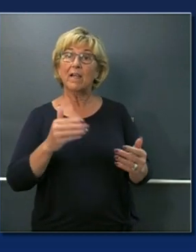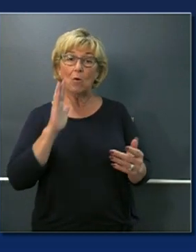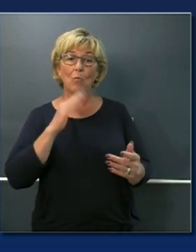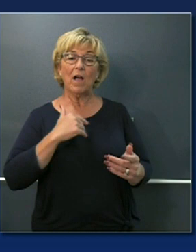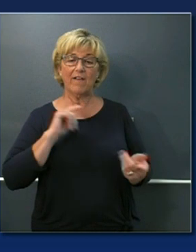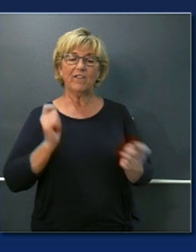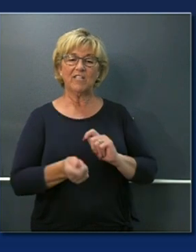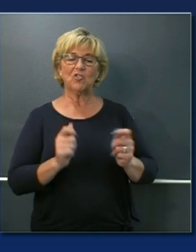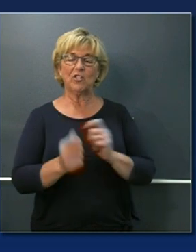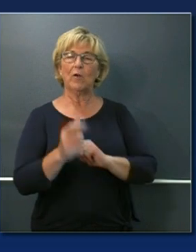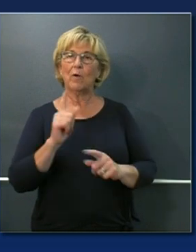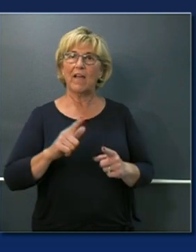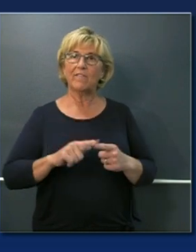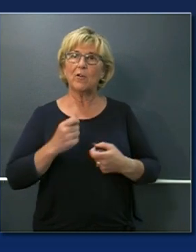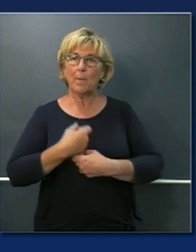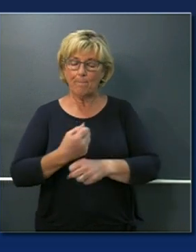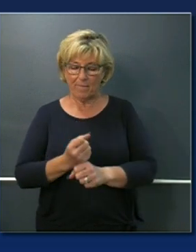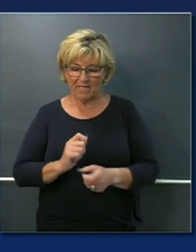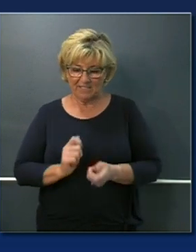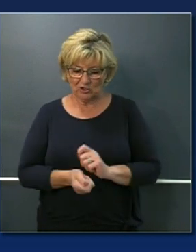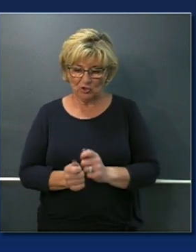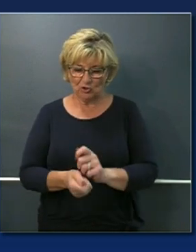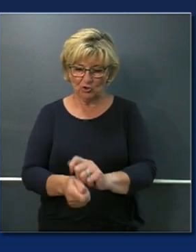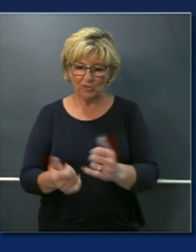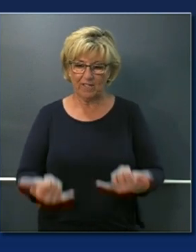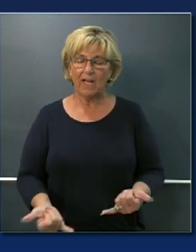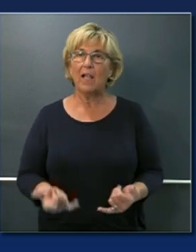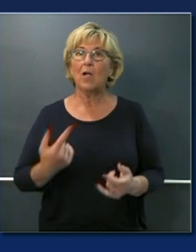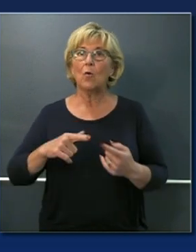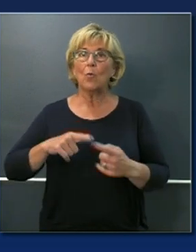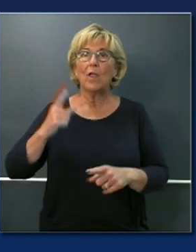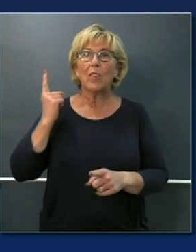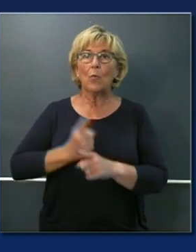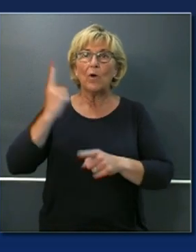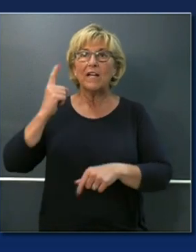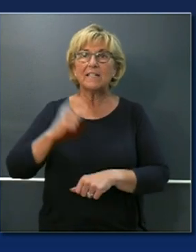OURSELVES IN AN INFORMED WAY. BUSINESSES OUGHT TO THINK ABOUT WAGE REPLACEMENT SO WORKERS CAN STAY HOME WHEN SICK